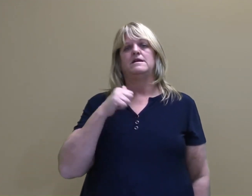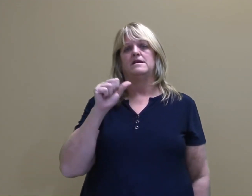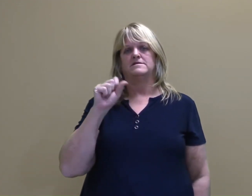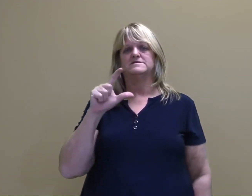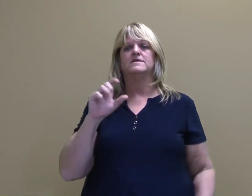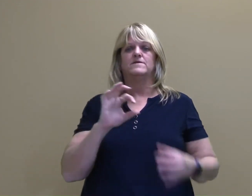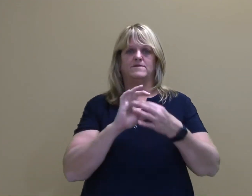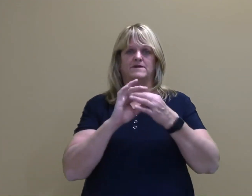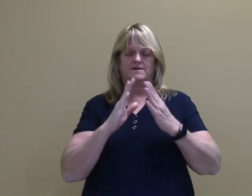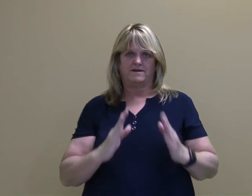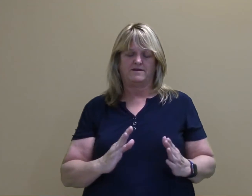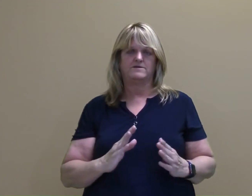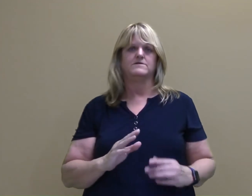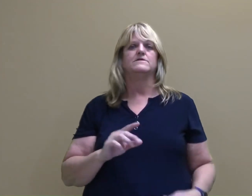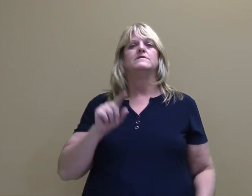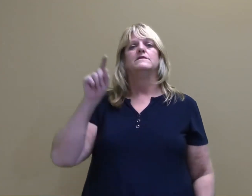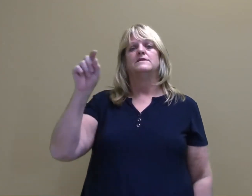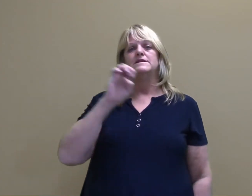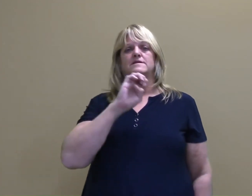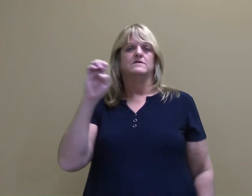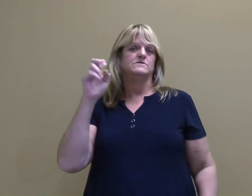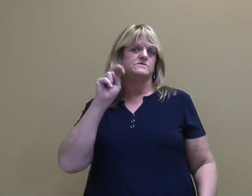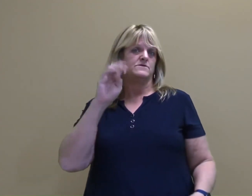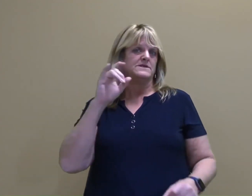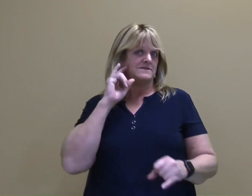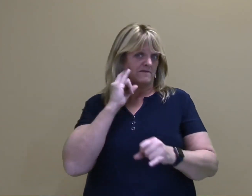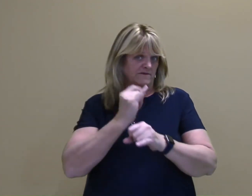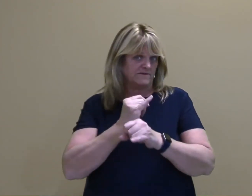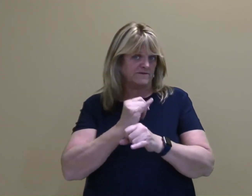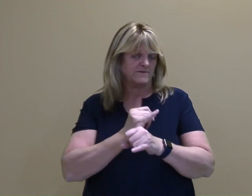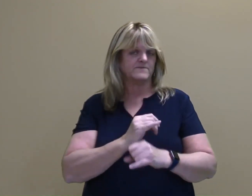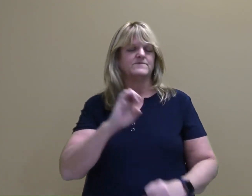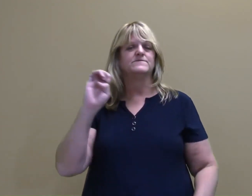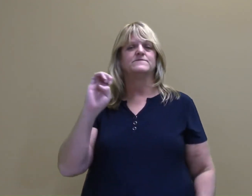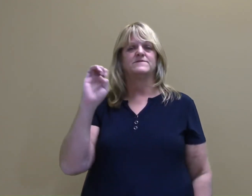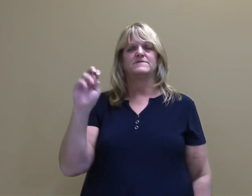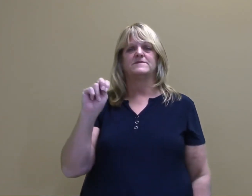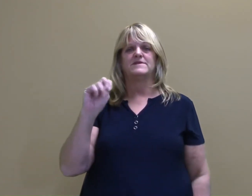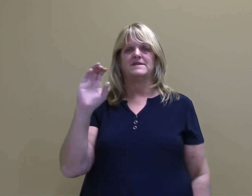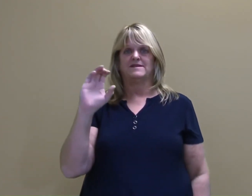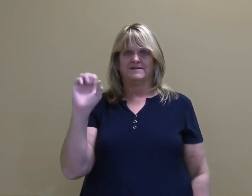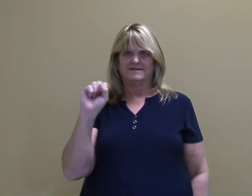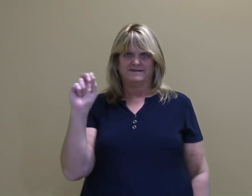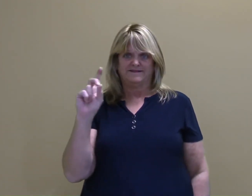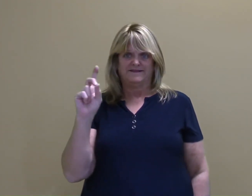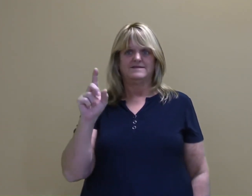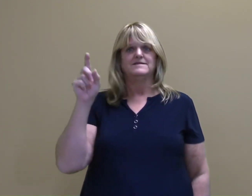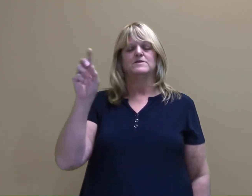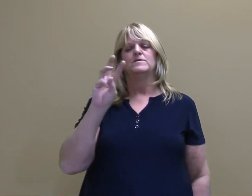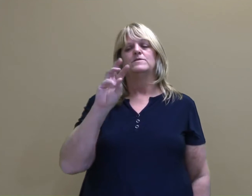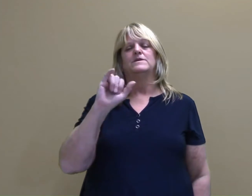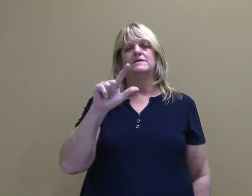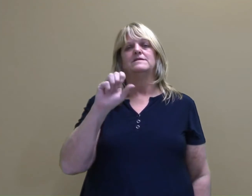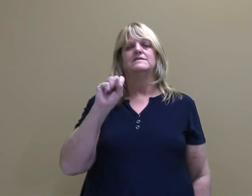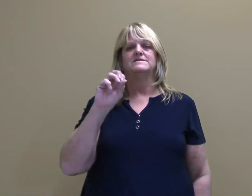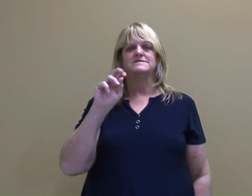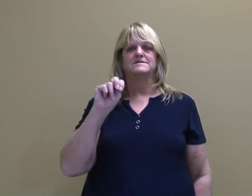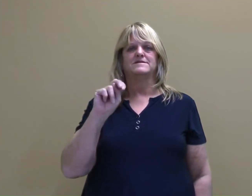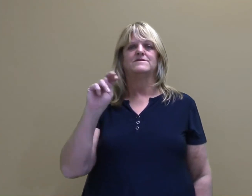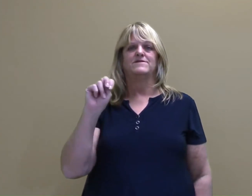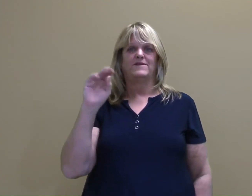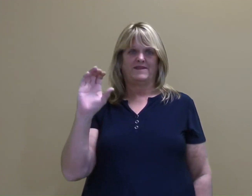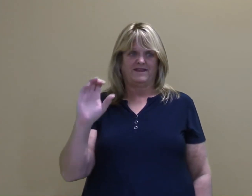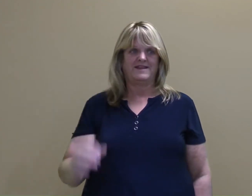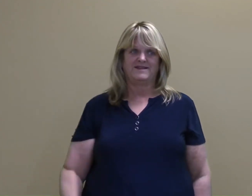and I’m the ASL Coordinator at Eastern North Carolina School for the Deaf in Wilson, North Carolina.